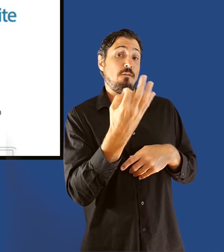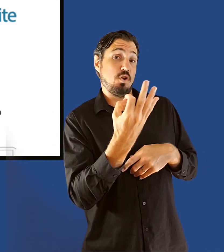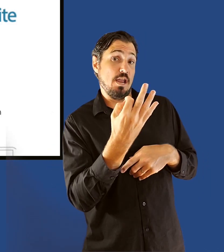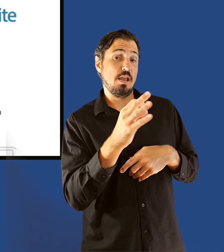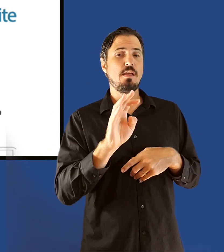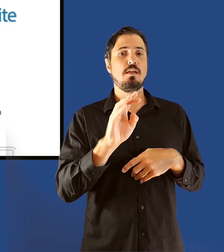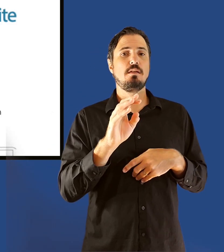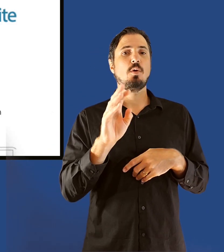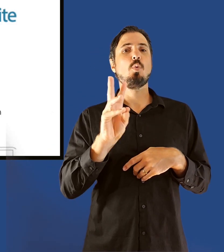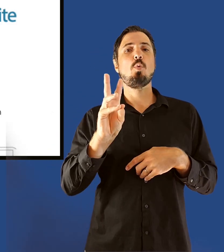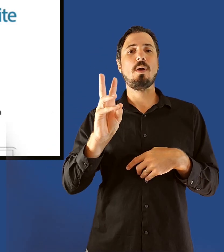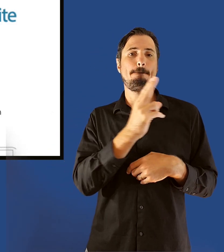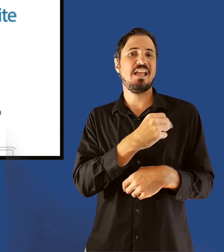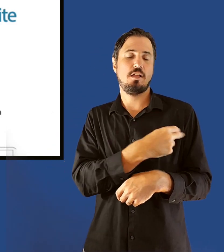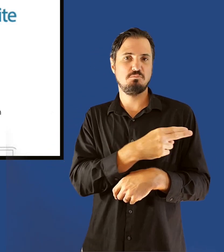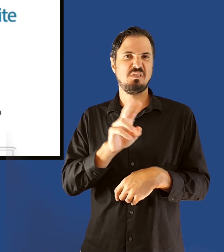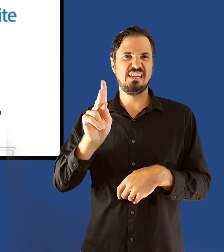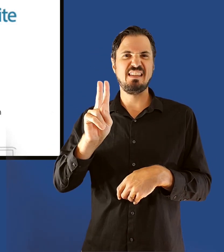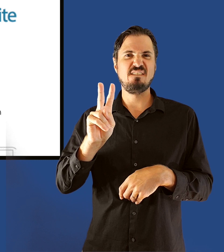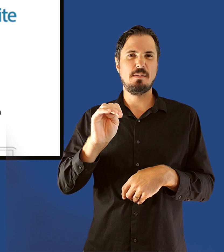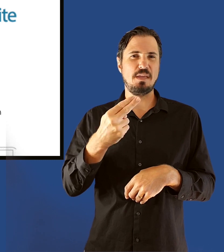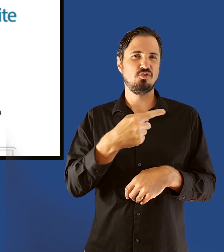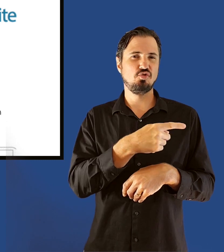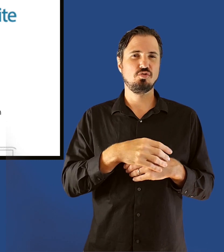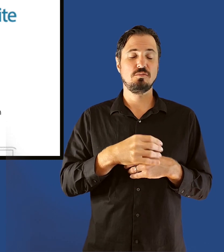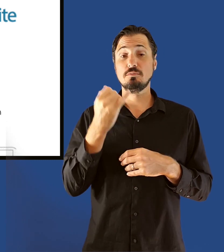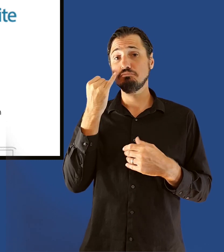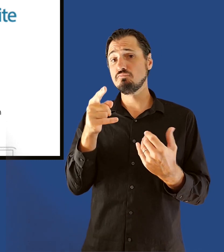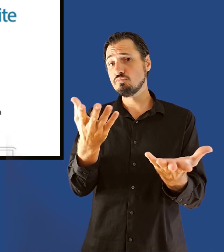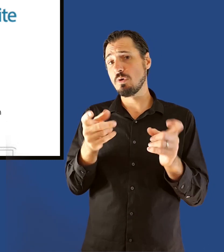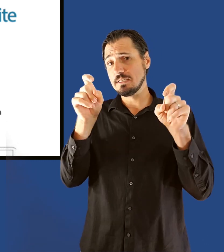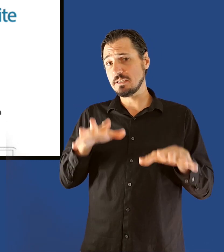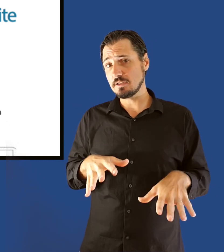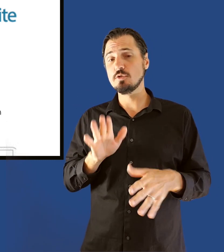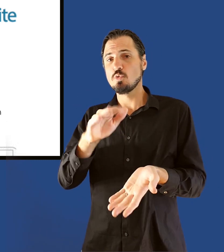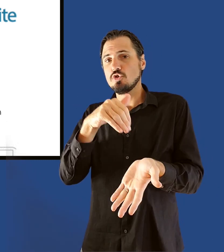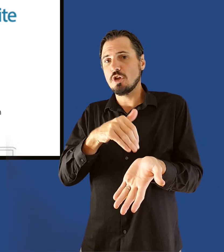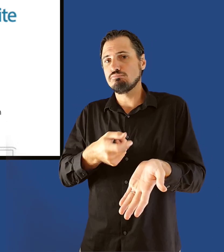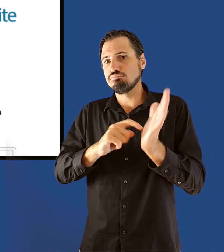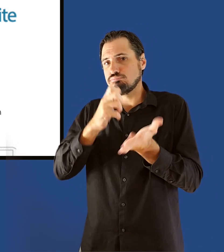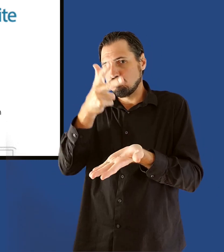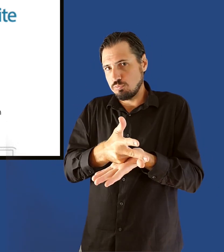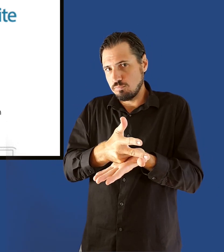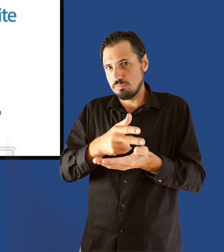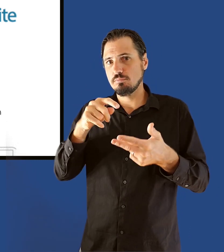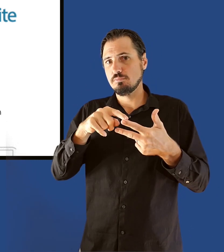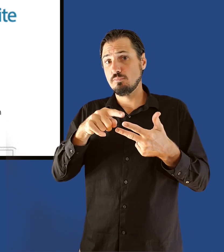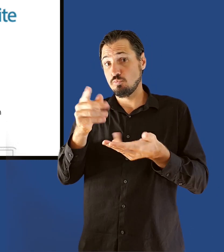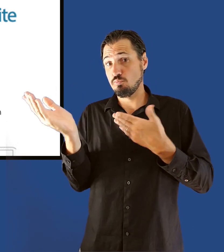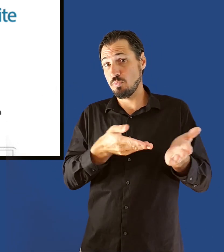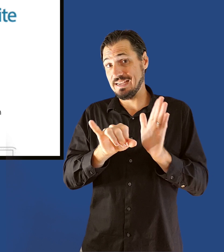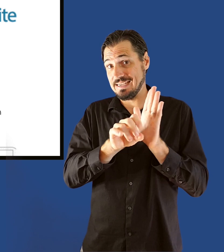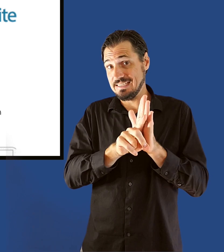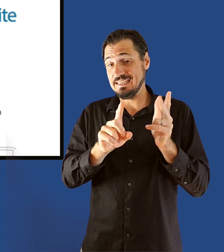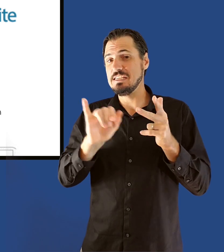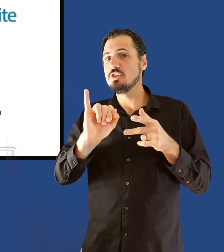In order to be tested, all sites require an order from a healthcare provider. Also, bring your ID and insurance card, if you have one.